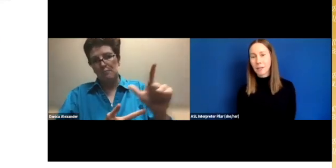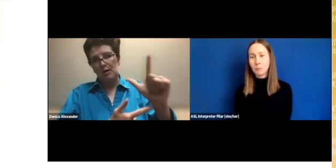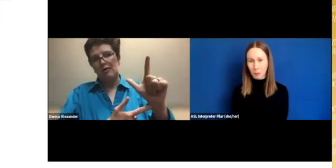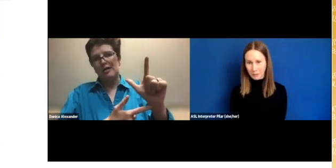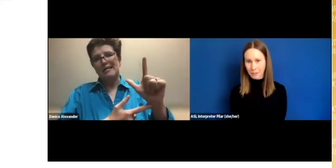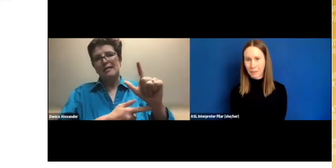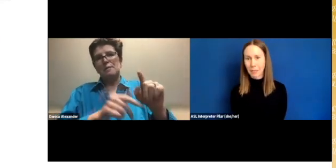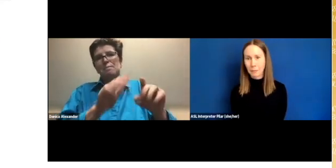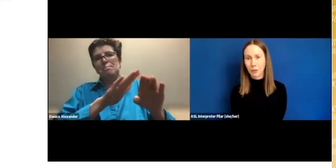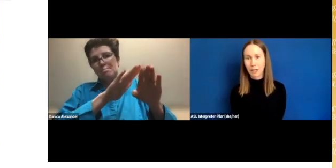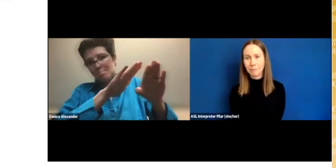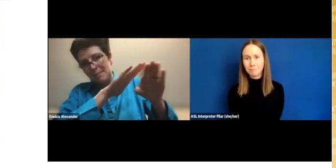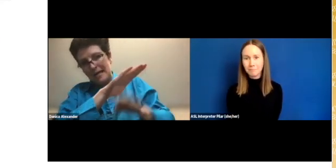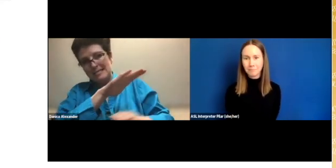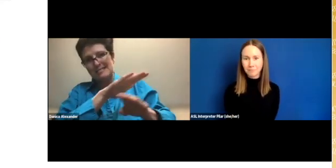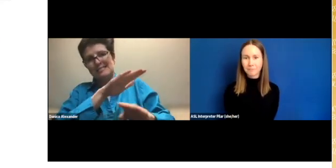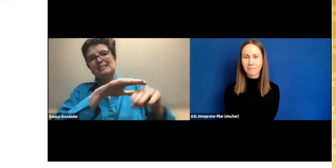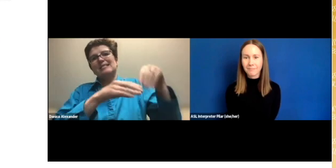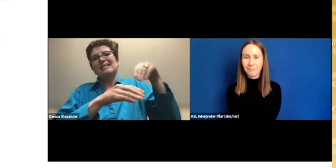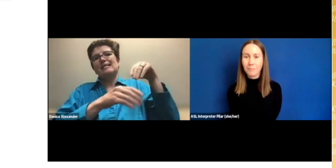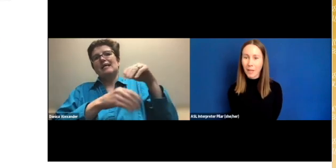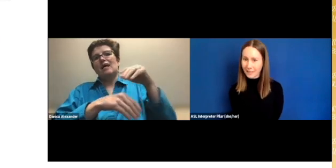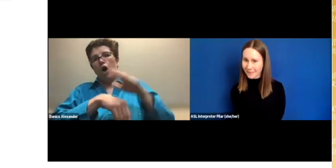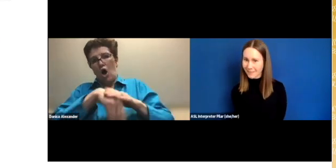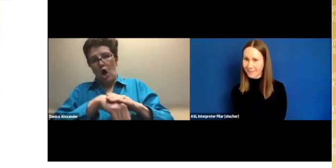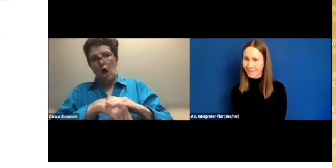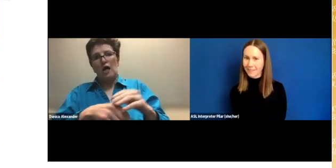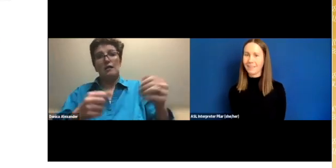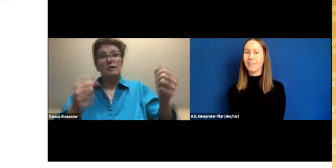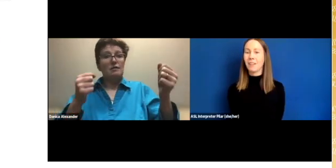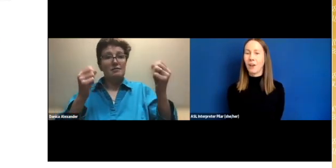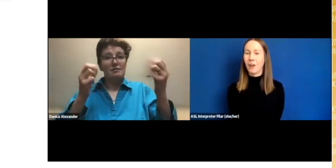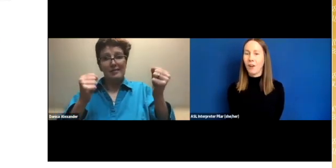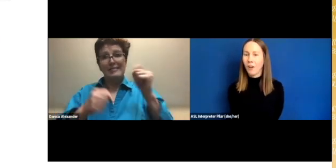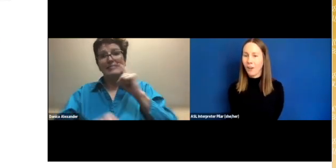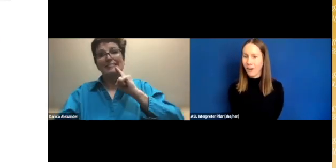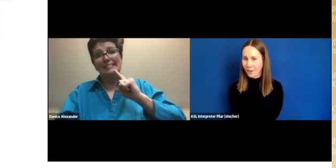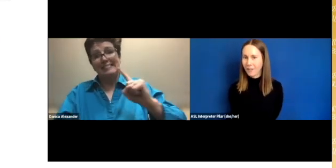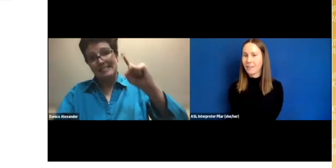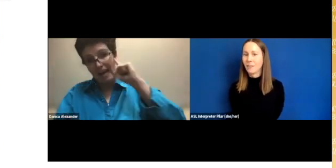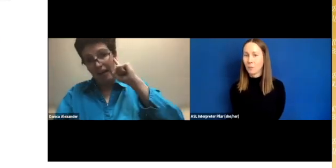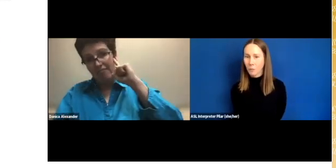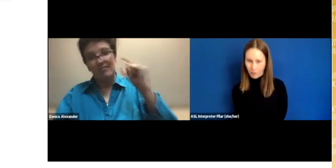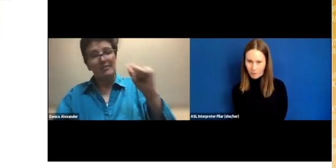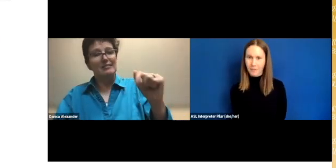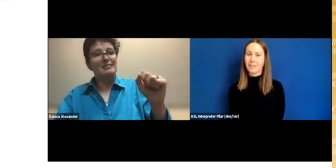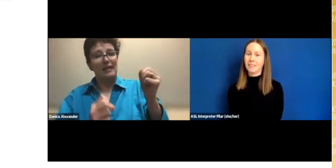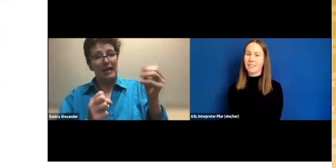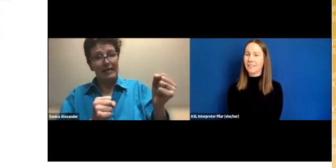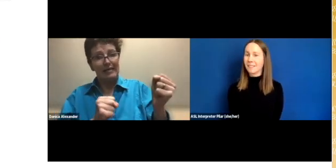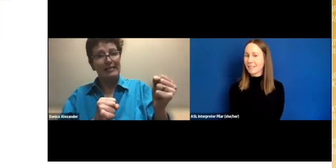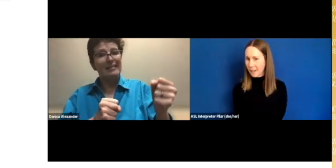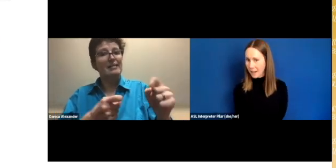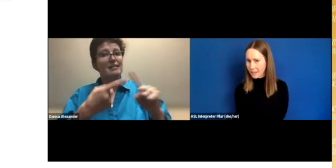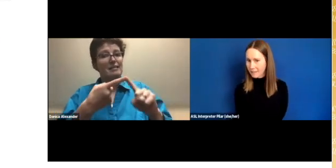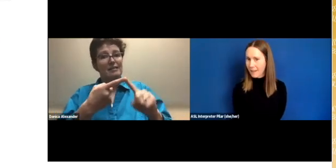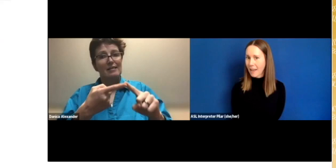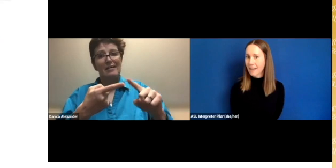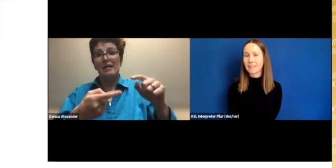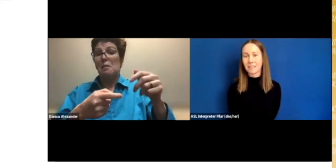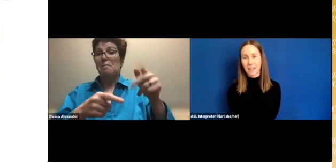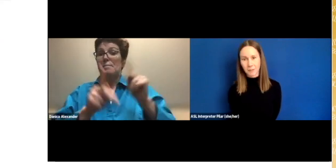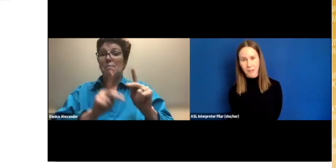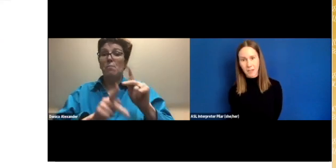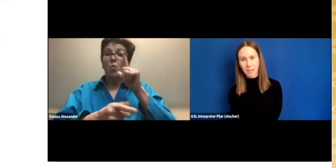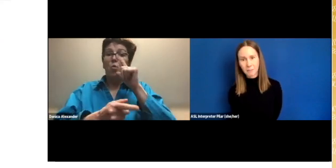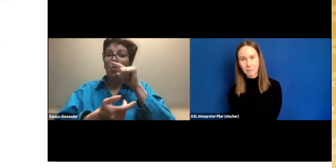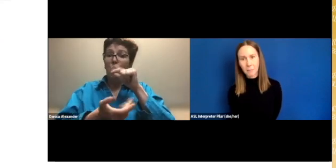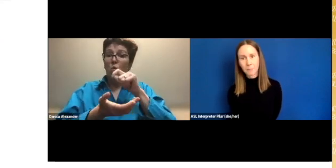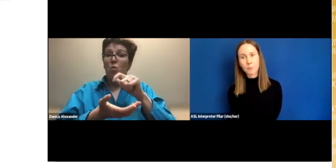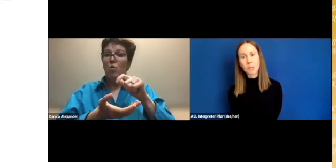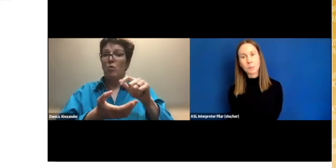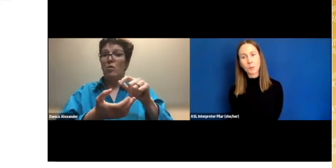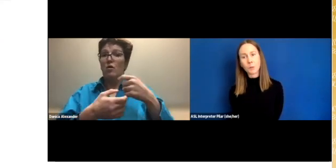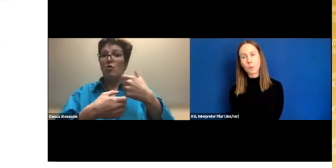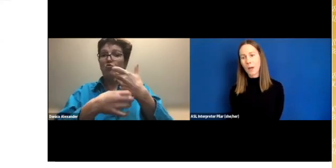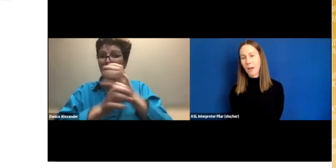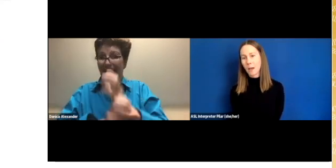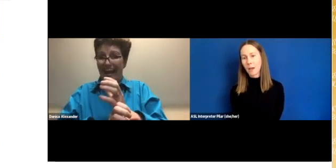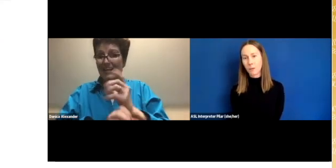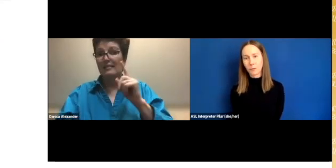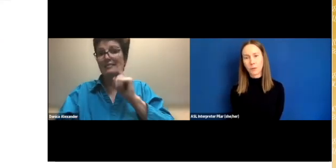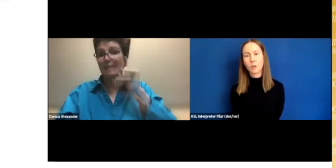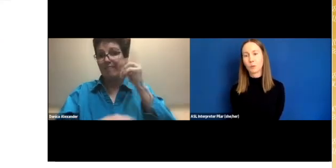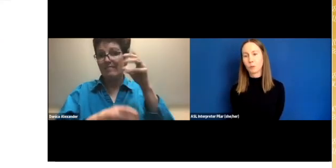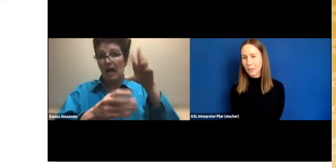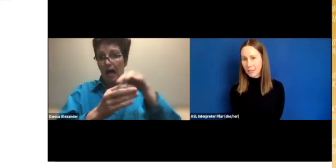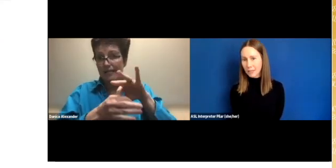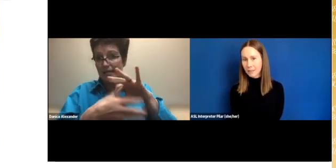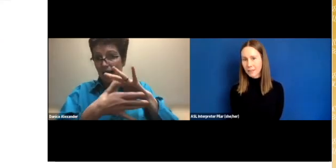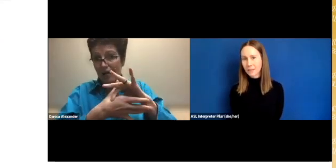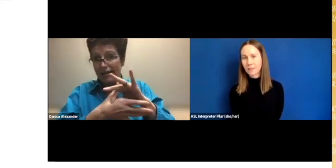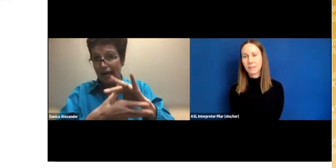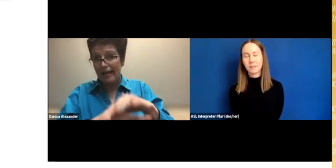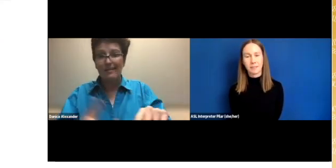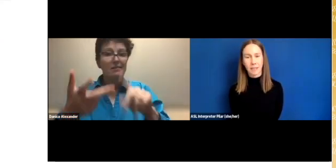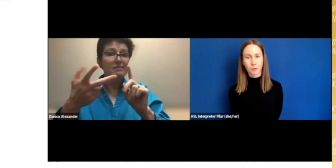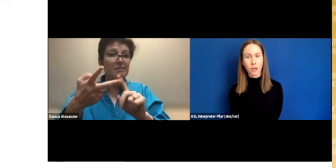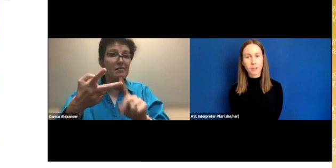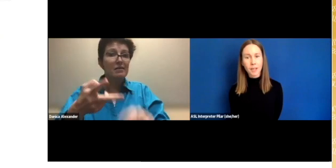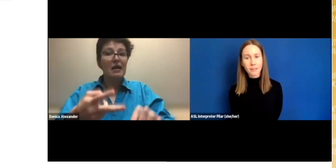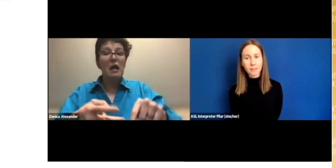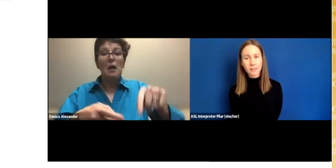and building a library based on signing and deaf signing, people who have created deaf content.